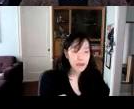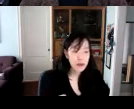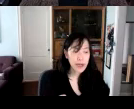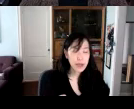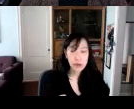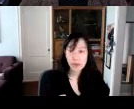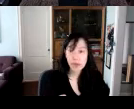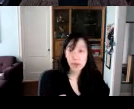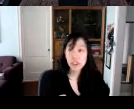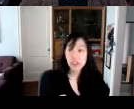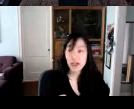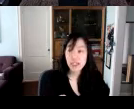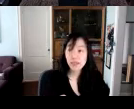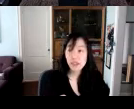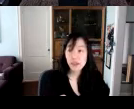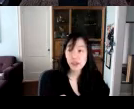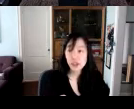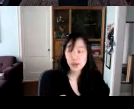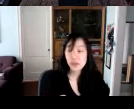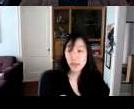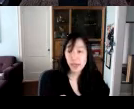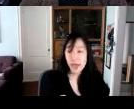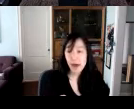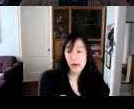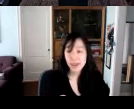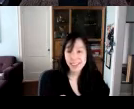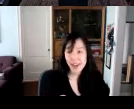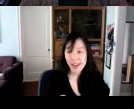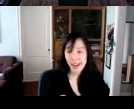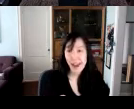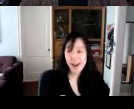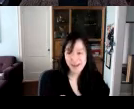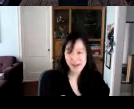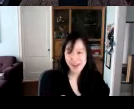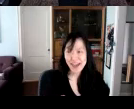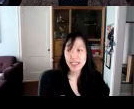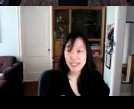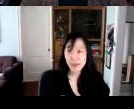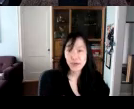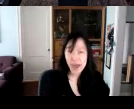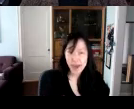the grant agreement which also includes you filling out, signing, and uploading a W9.